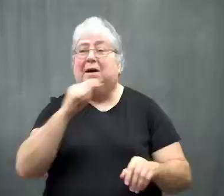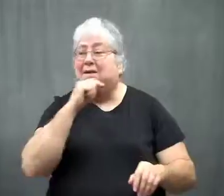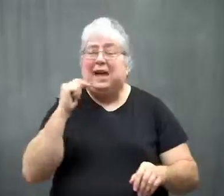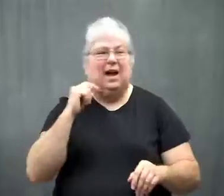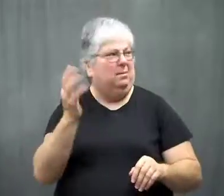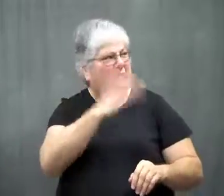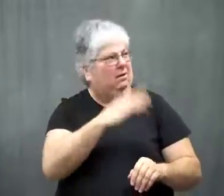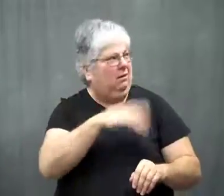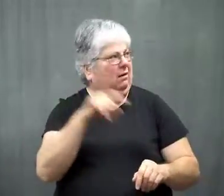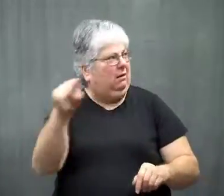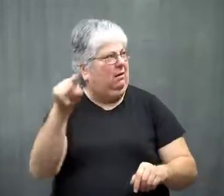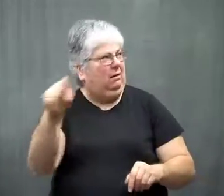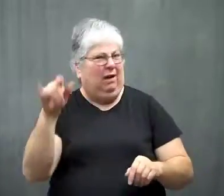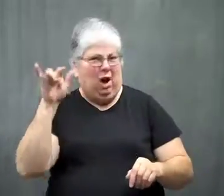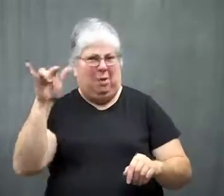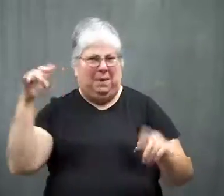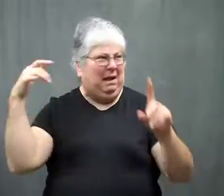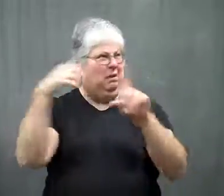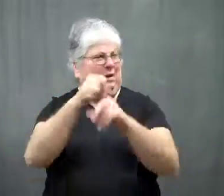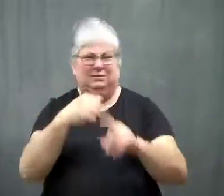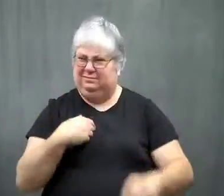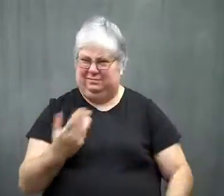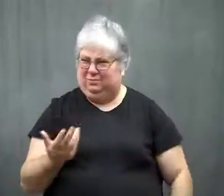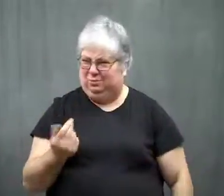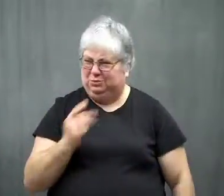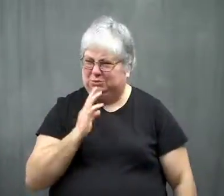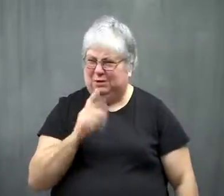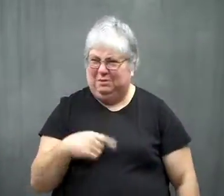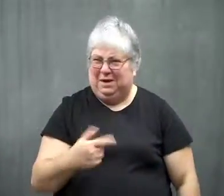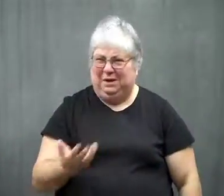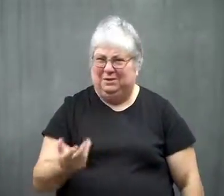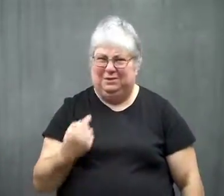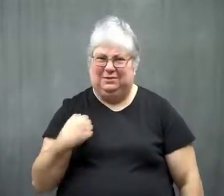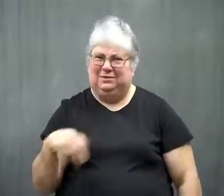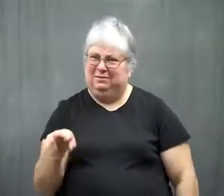Tom said a plane hit a building. I said, "What are you talking about?"